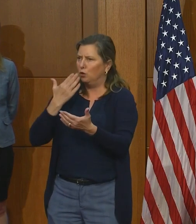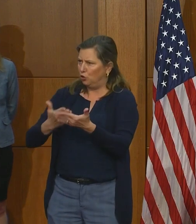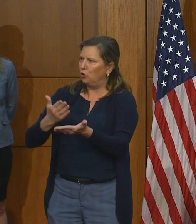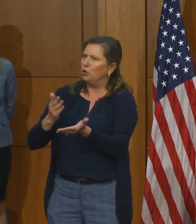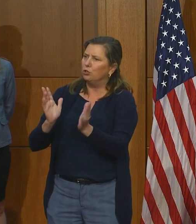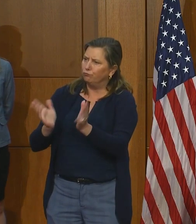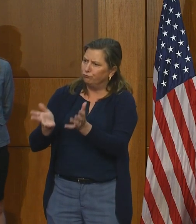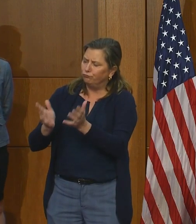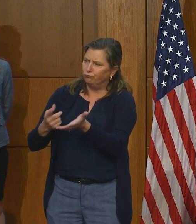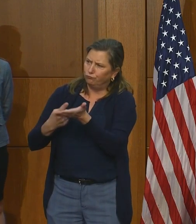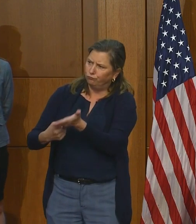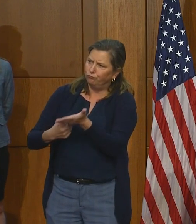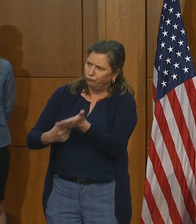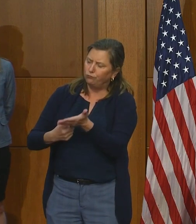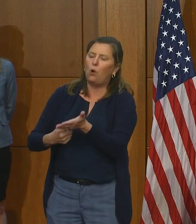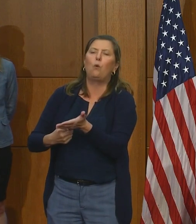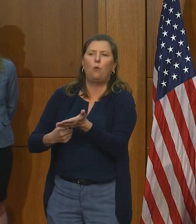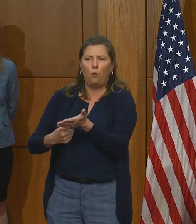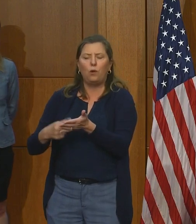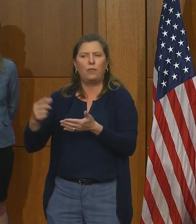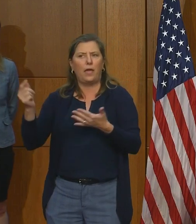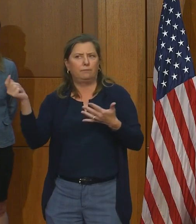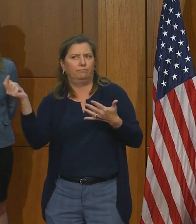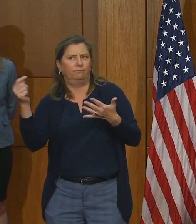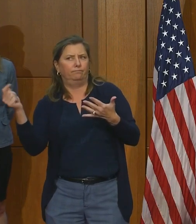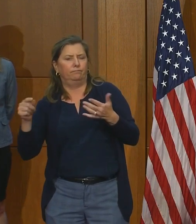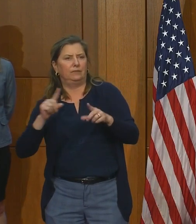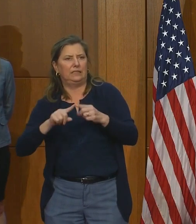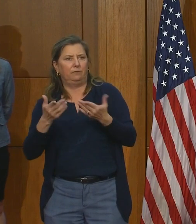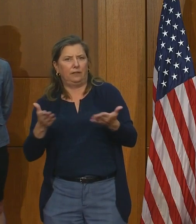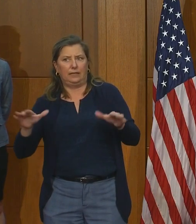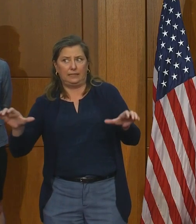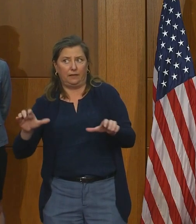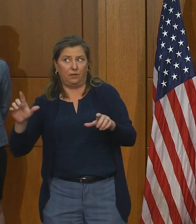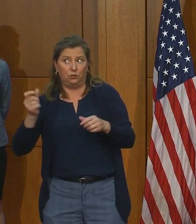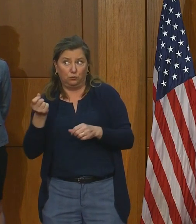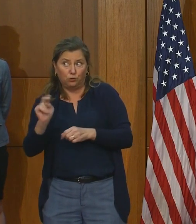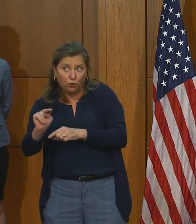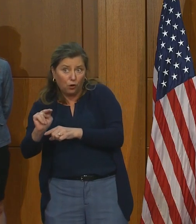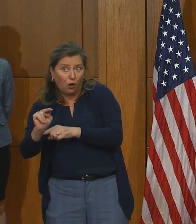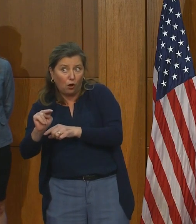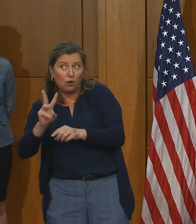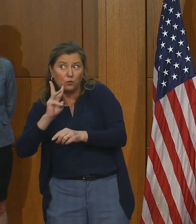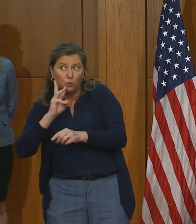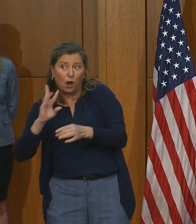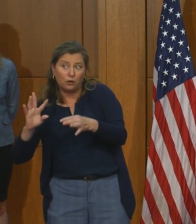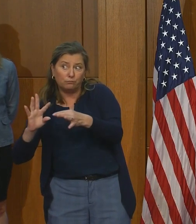MANAGER- OF PETERSBURG WE HAD A